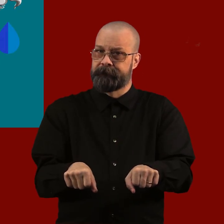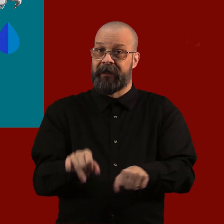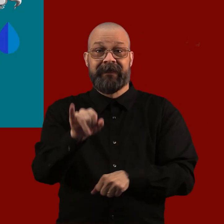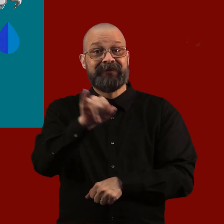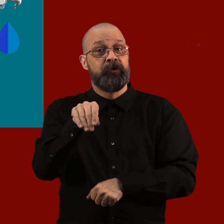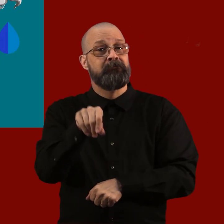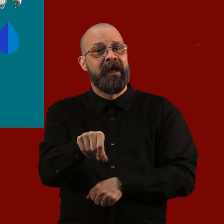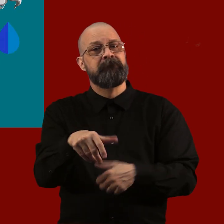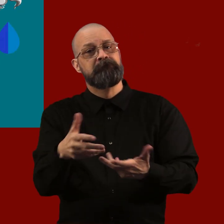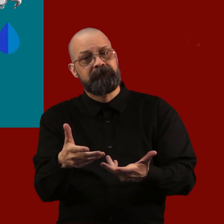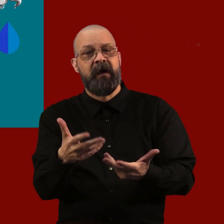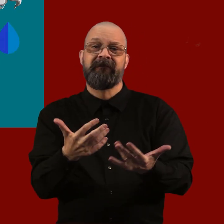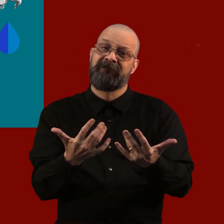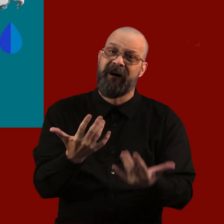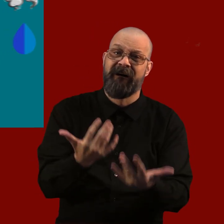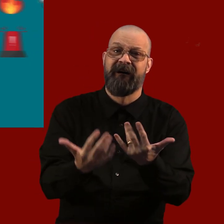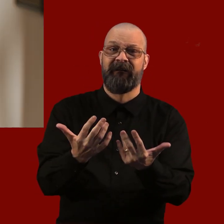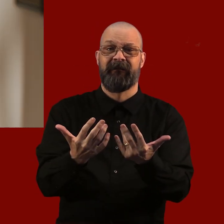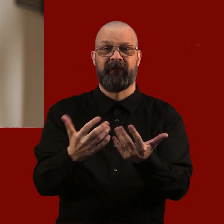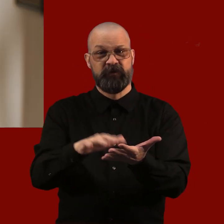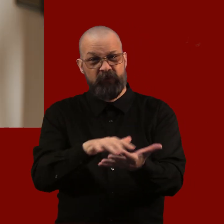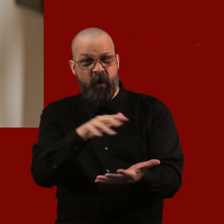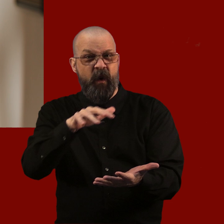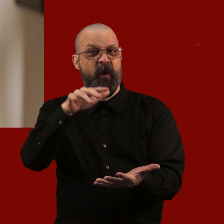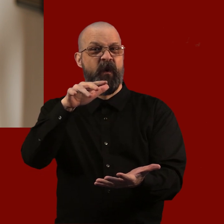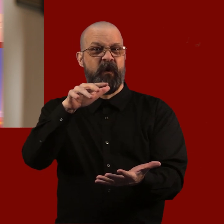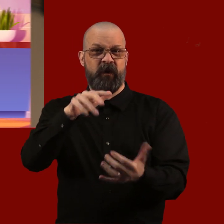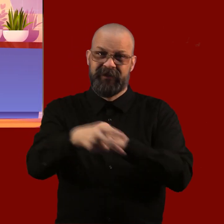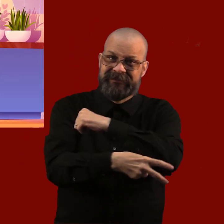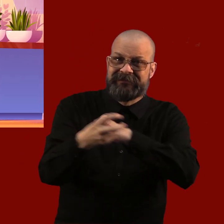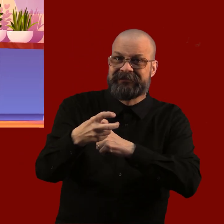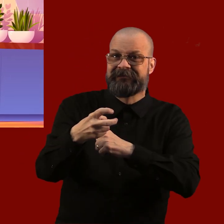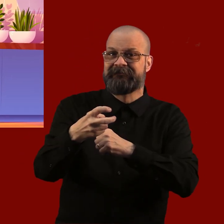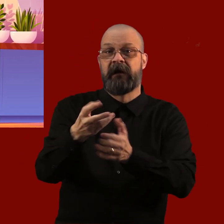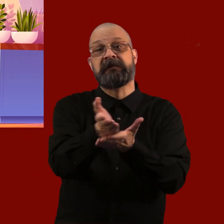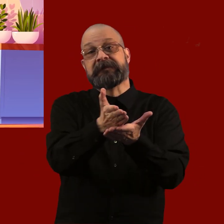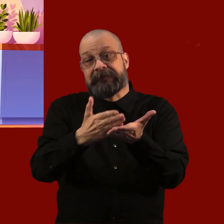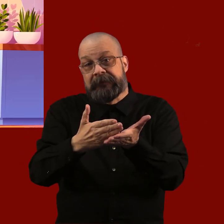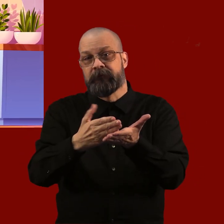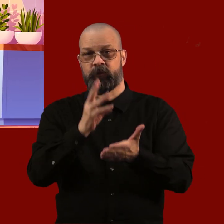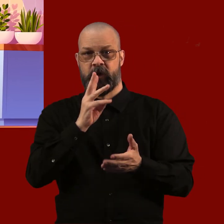but not floods, which require separate coverage if repairs are needed. The Texas Property Code requires you